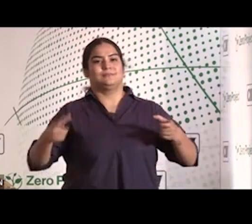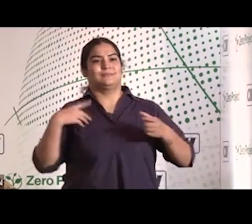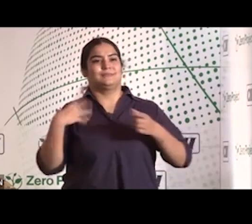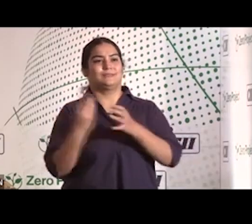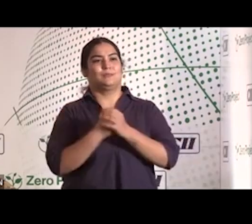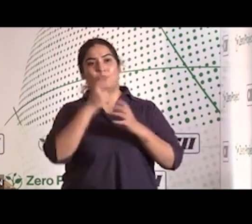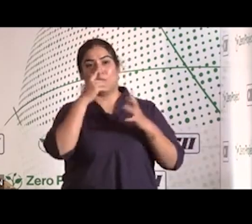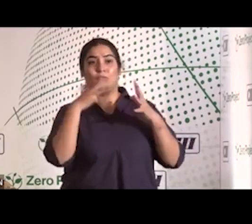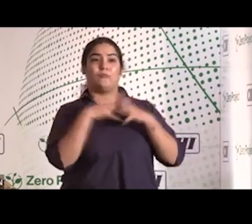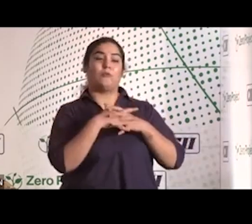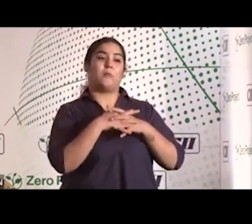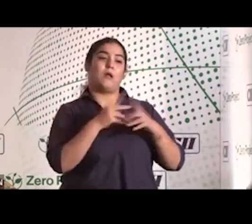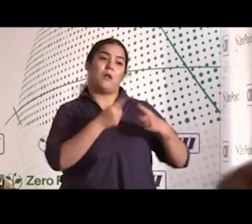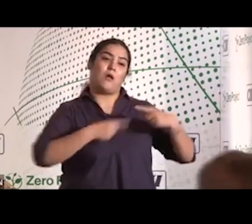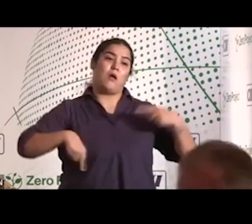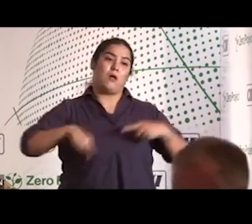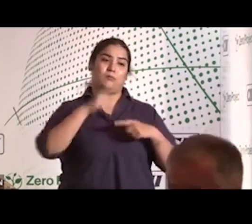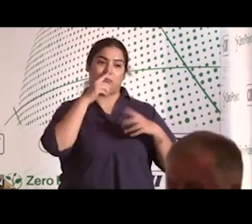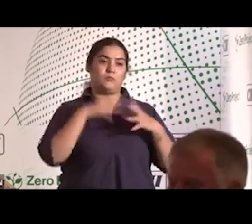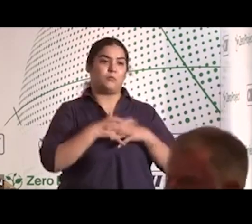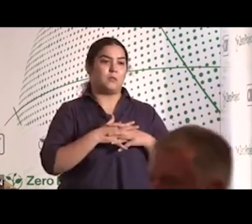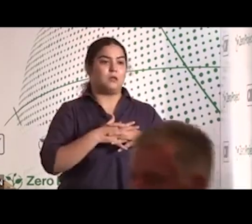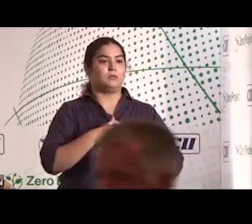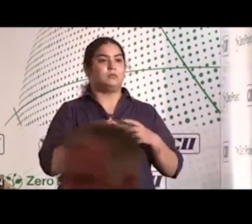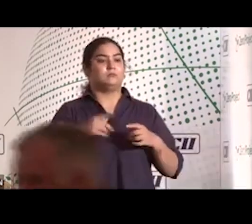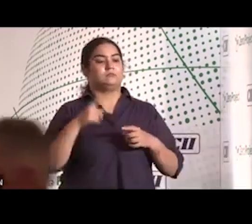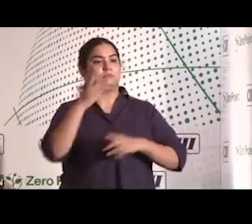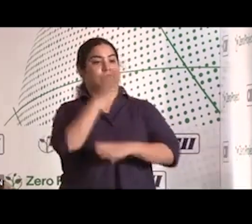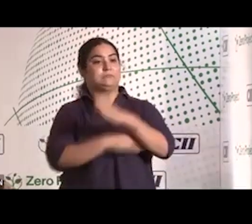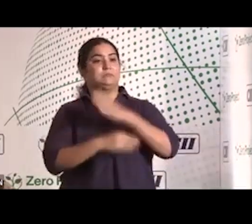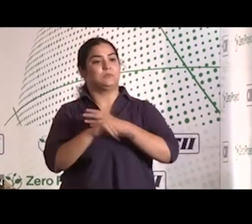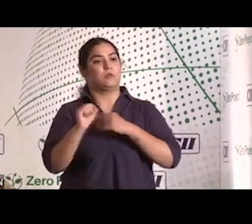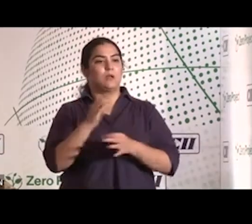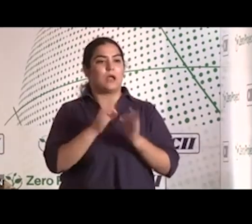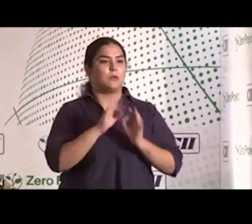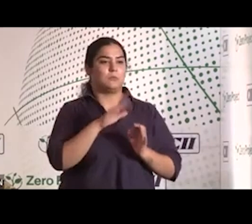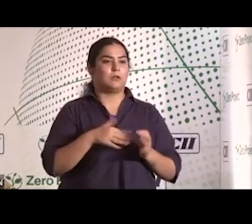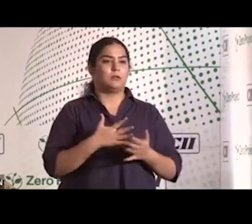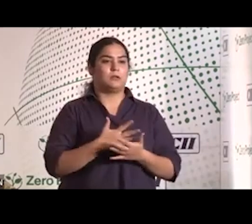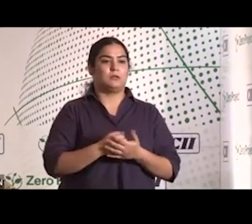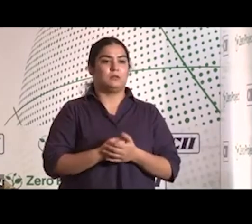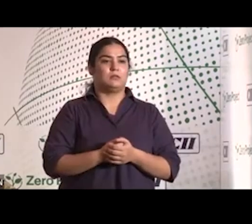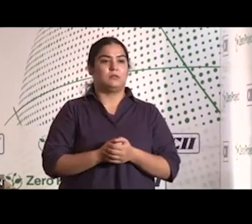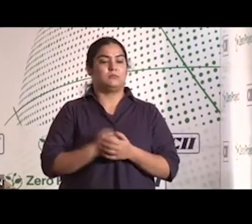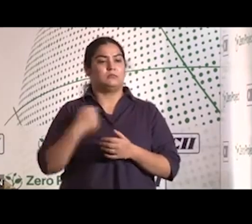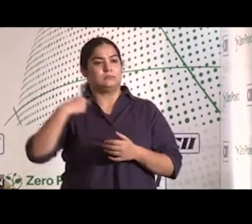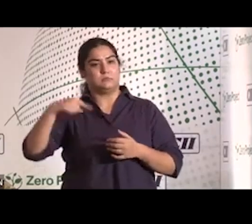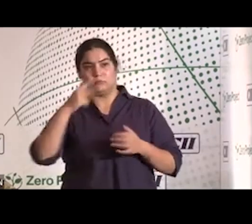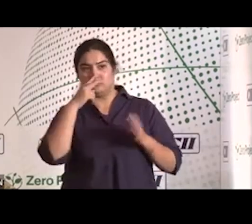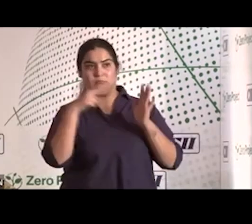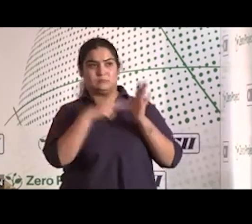to women with disabilities. All of us in this panel